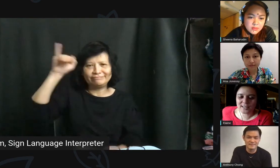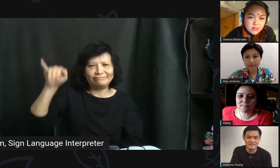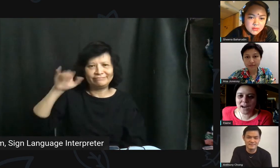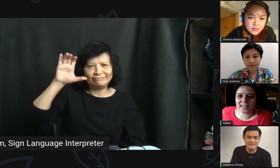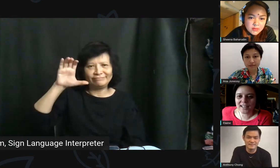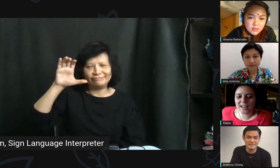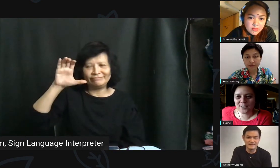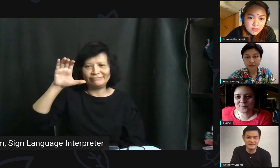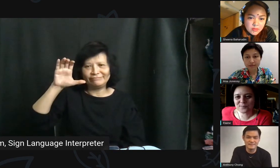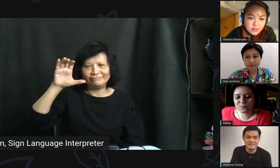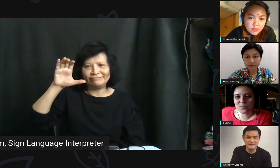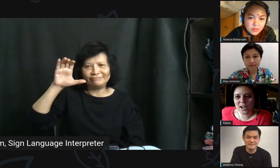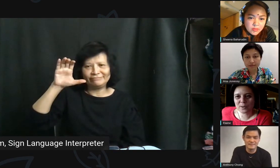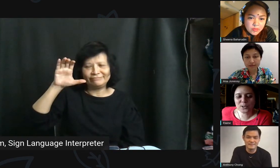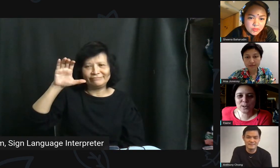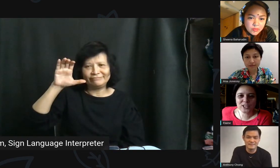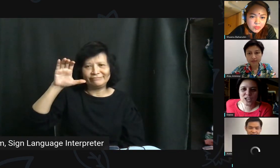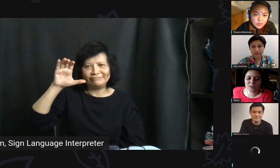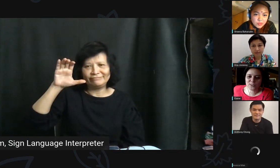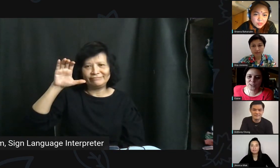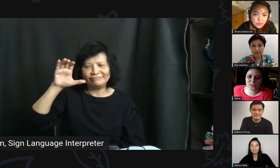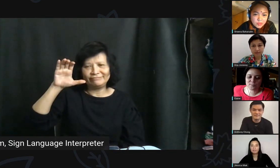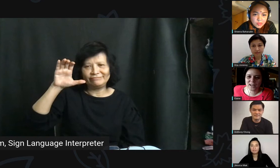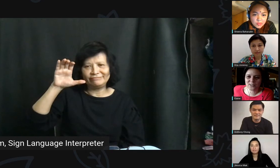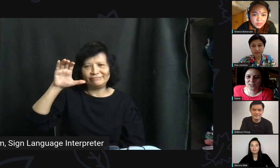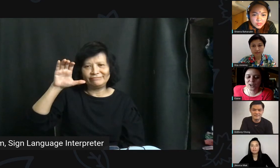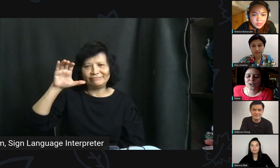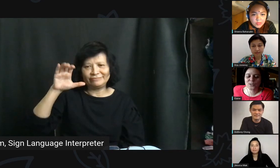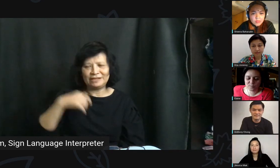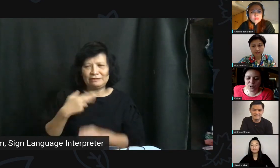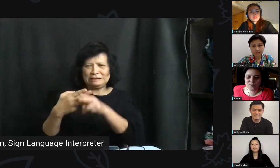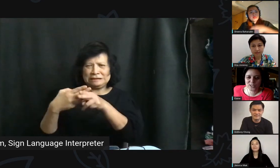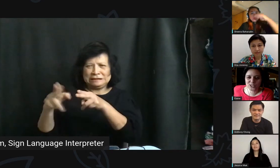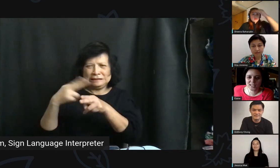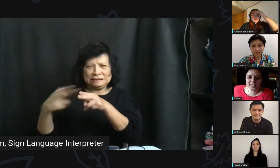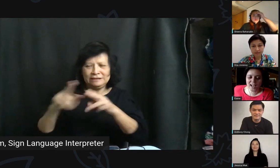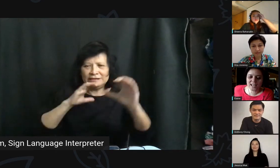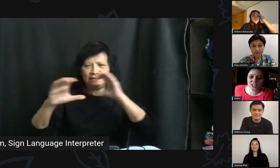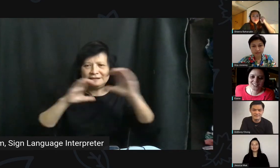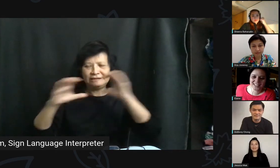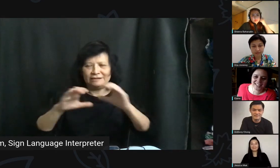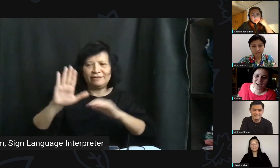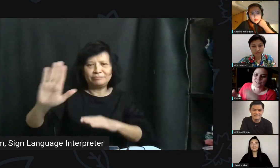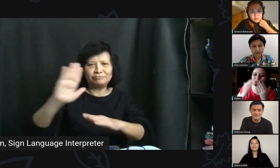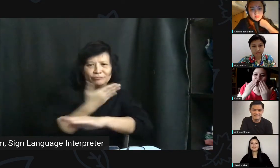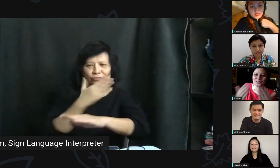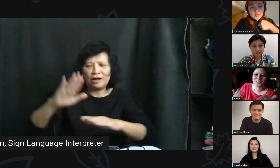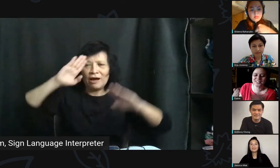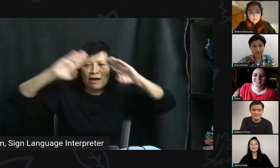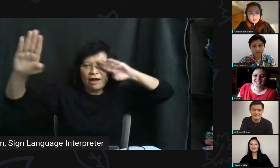Jessica Mak, I want a quick chat with her about the poem that she did. Hi Jessica. How are you?